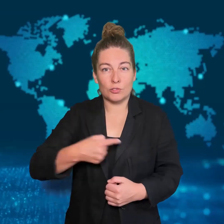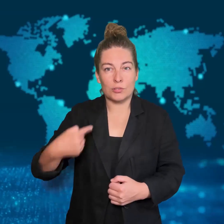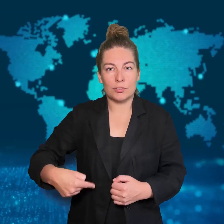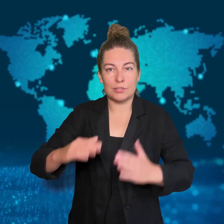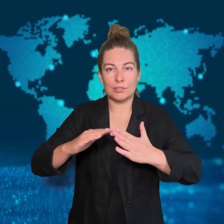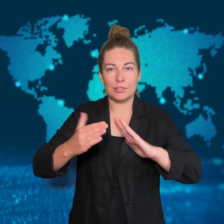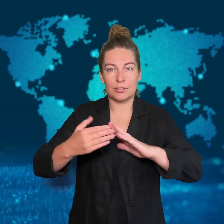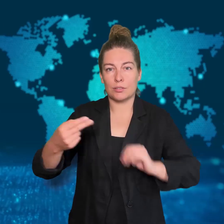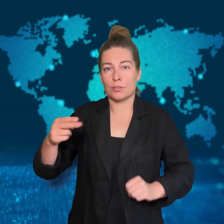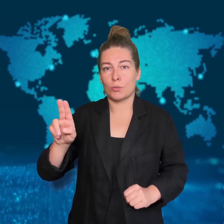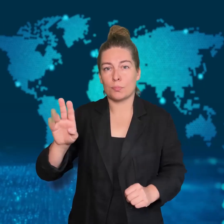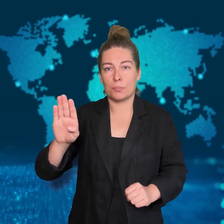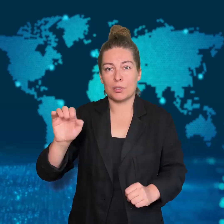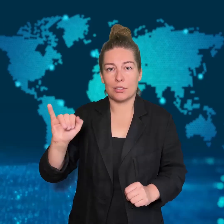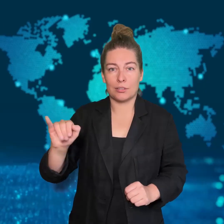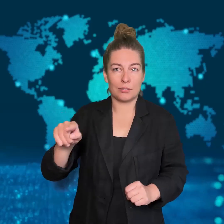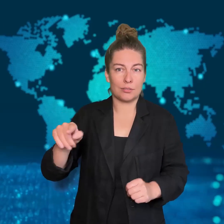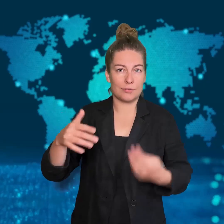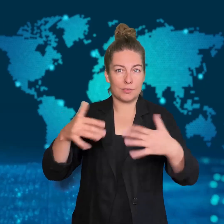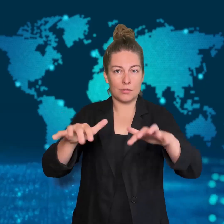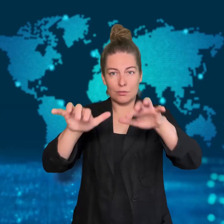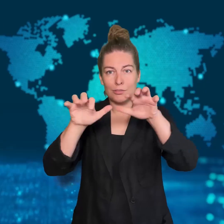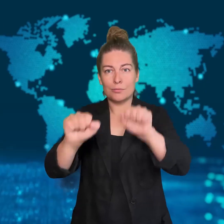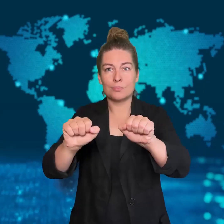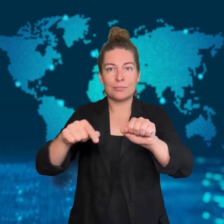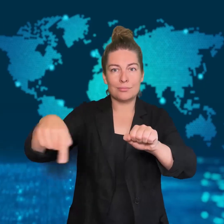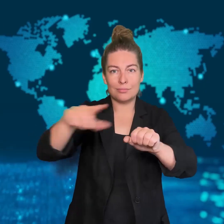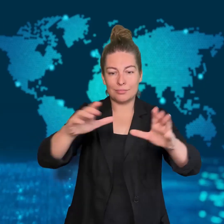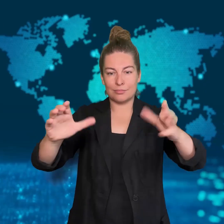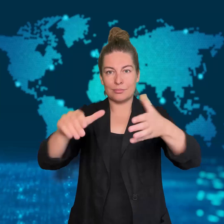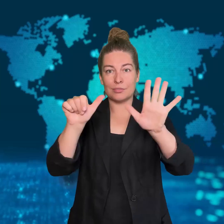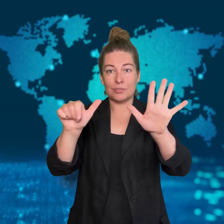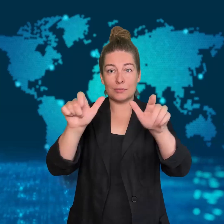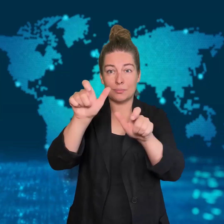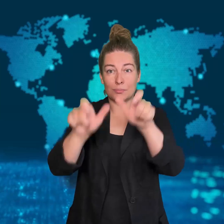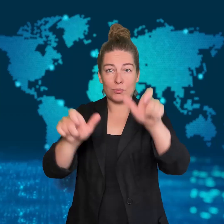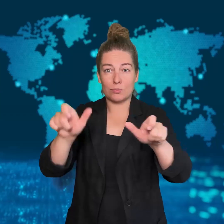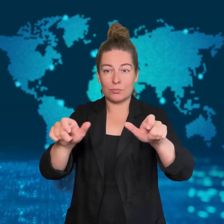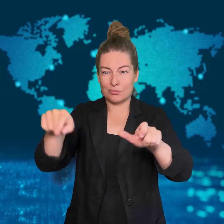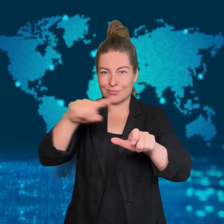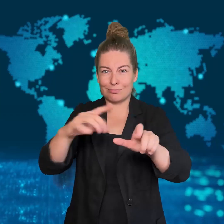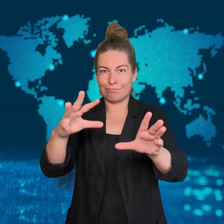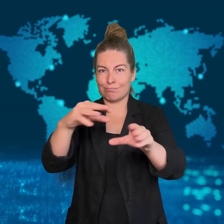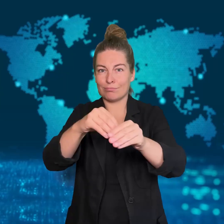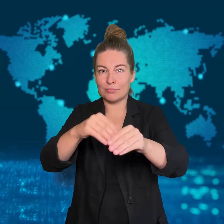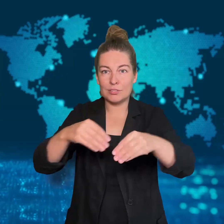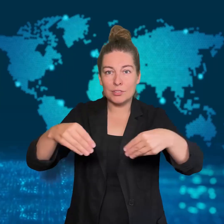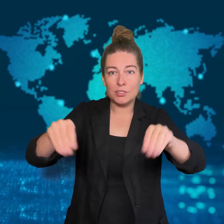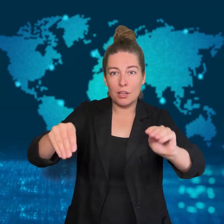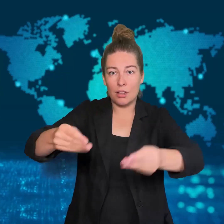[MONIKA]: Six people have been arrested in China's city of Hubei for